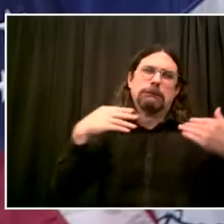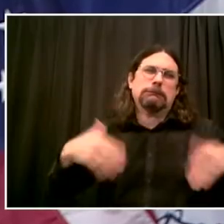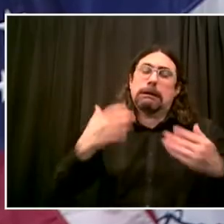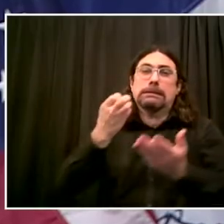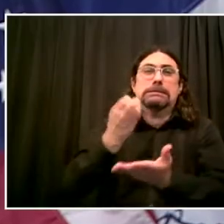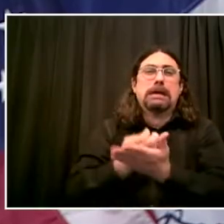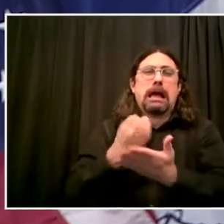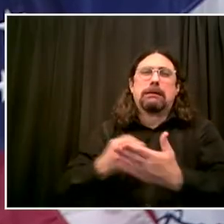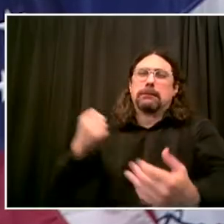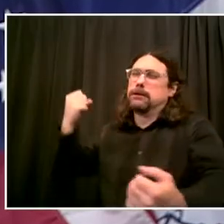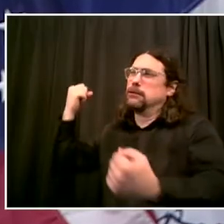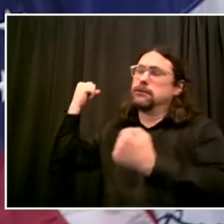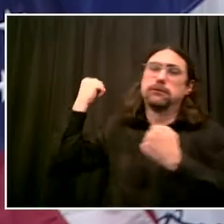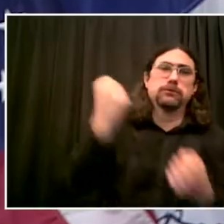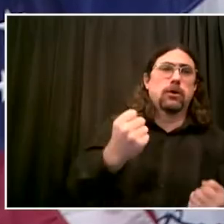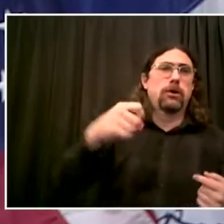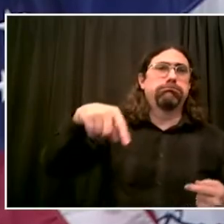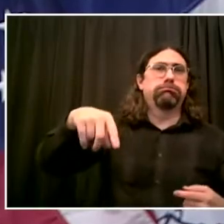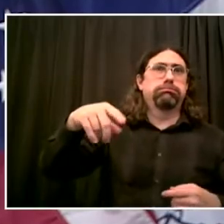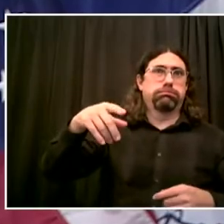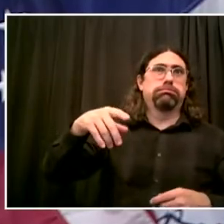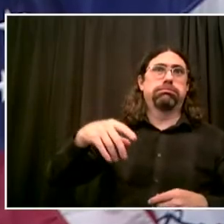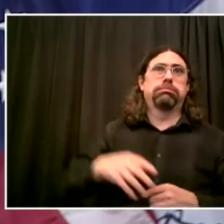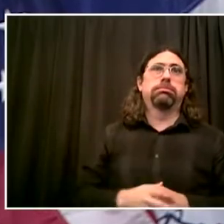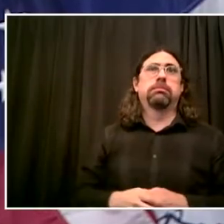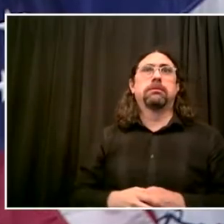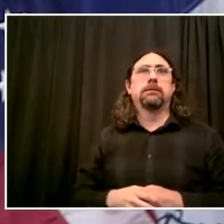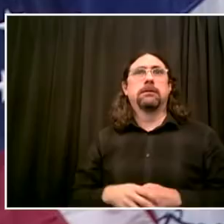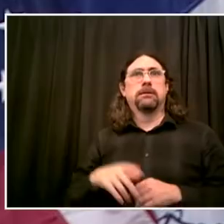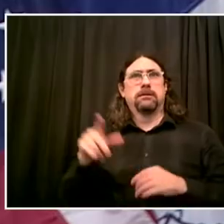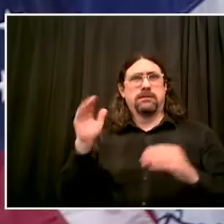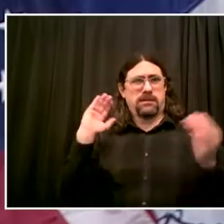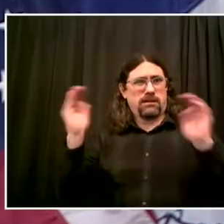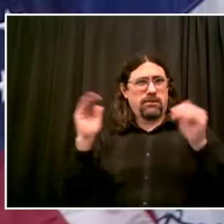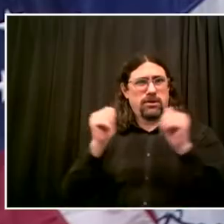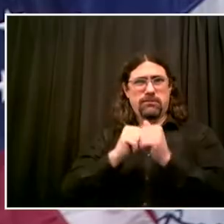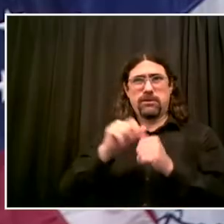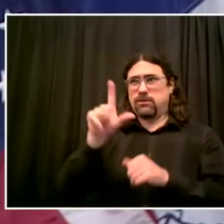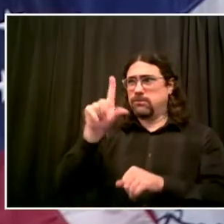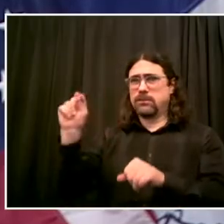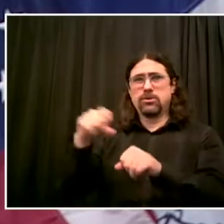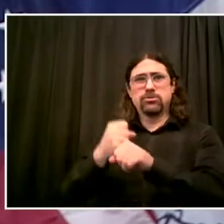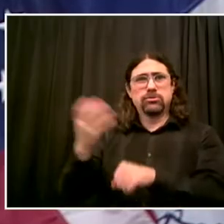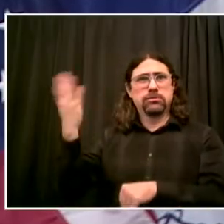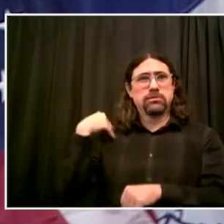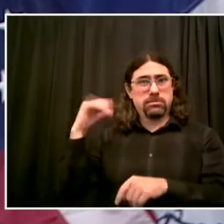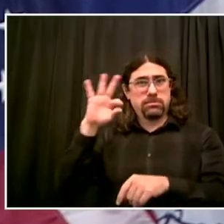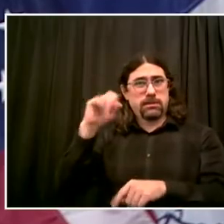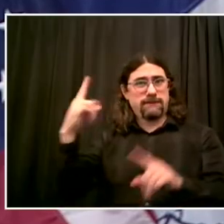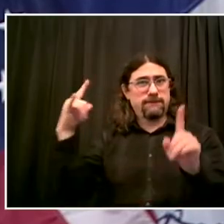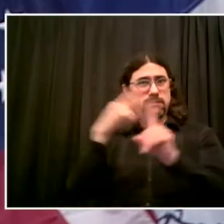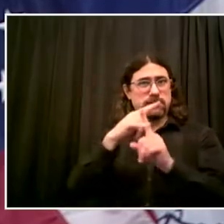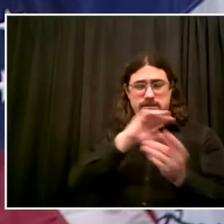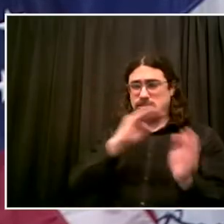IN EVERY WAY SHAPE AND FORM NEYOW RK WAS ON A GREAT PATH. MUCH STRONGER FUNDAMENTS AL